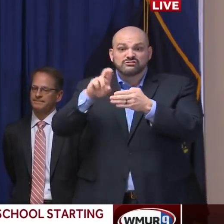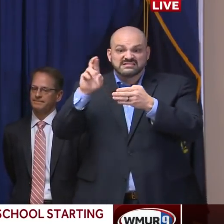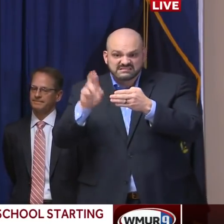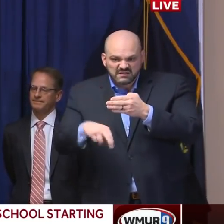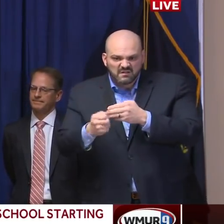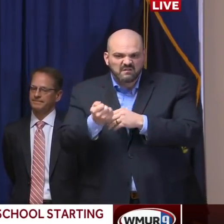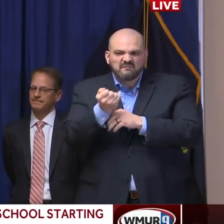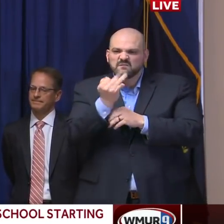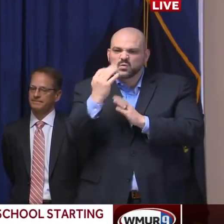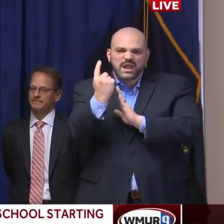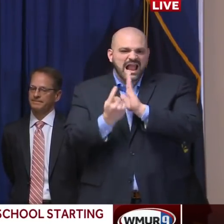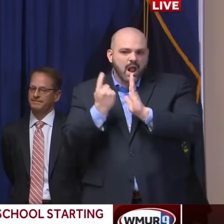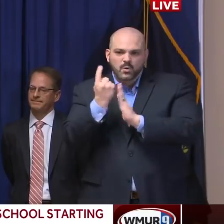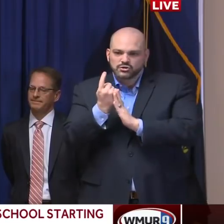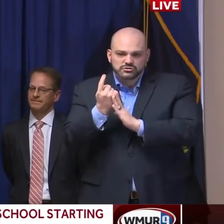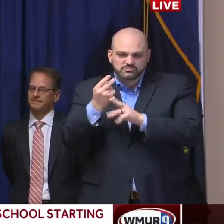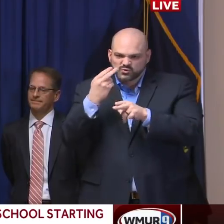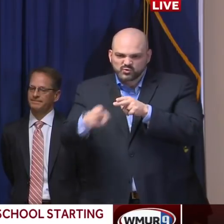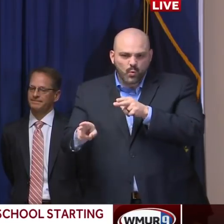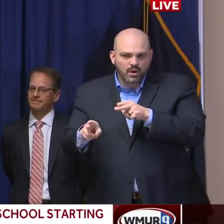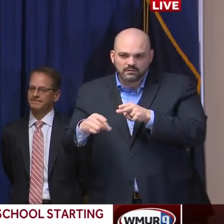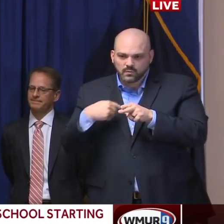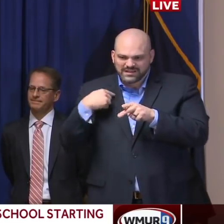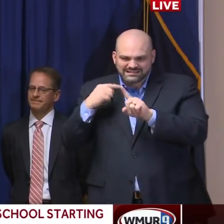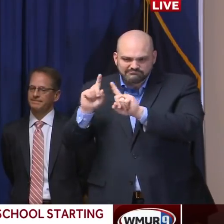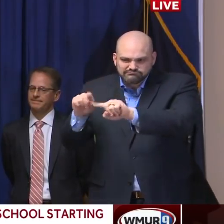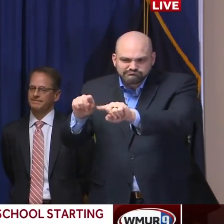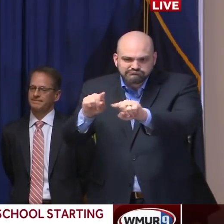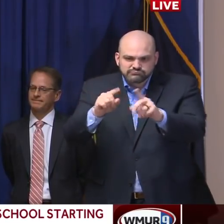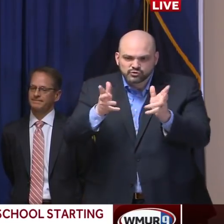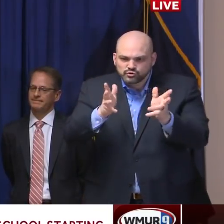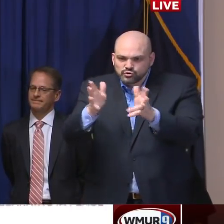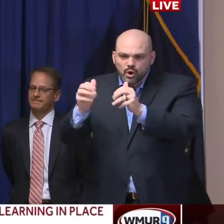MOVING ON THESE CASES INCREDIBLY RAPIDLY. WE GET THE RESULTS, START INVESTIGATIONS.